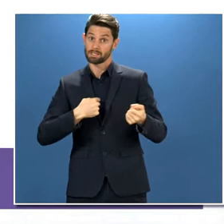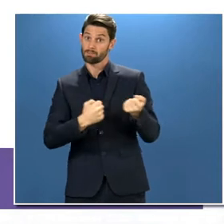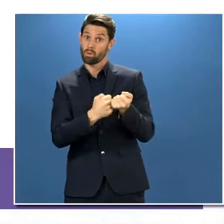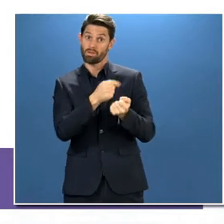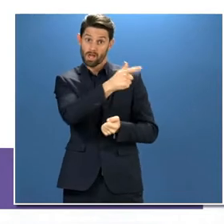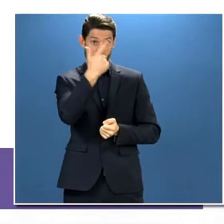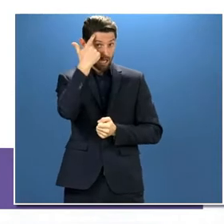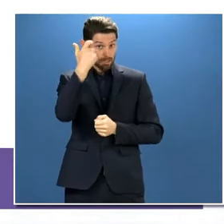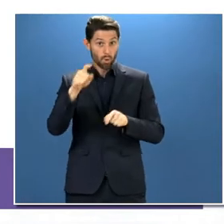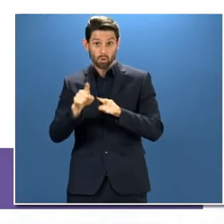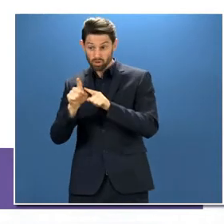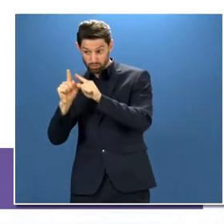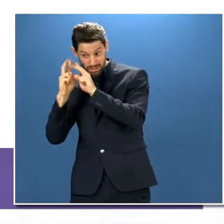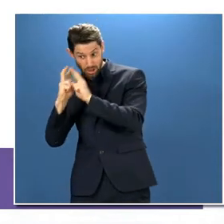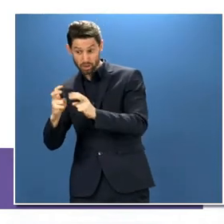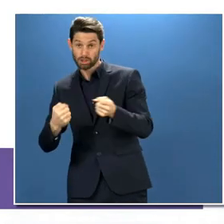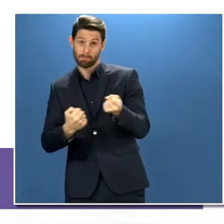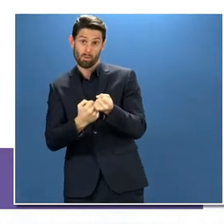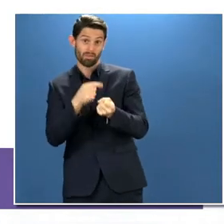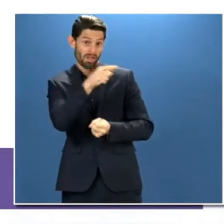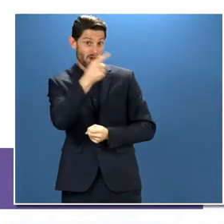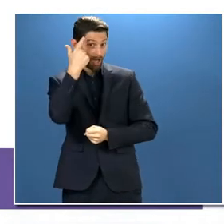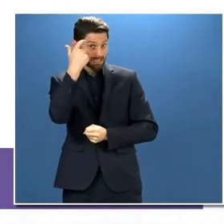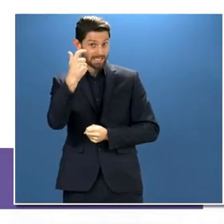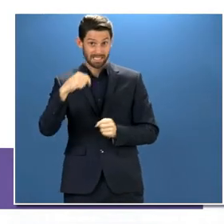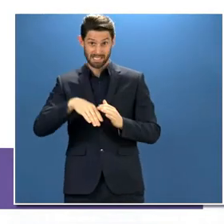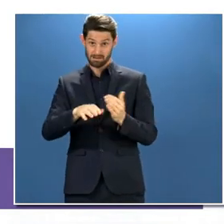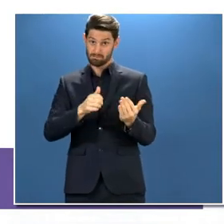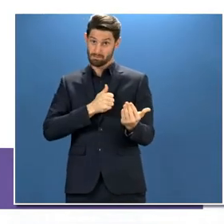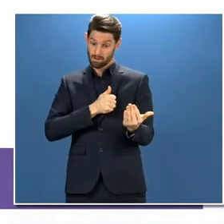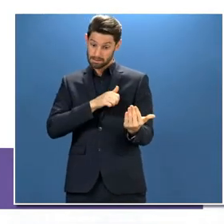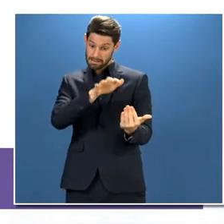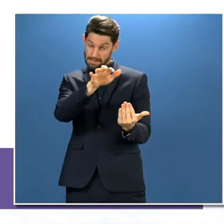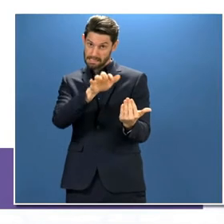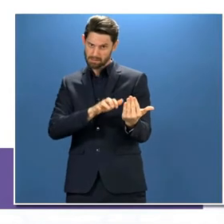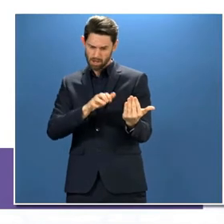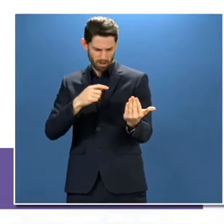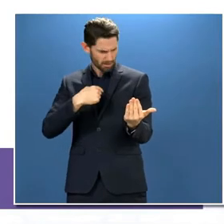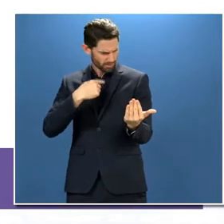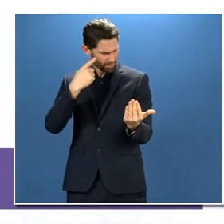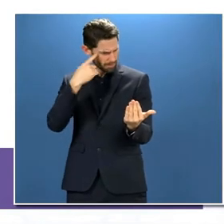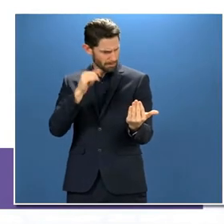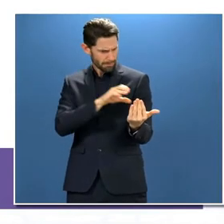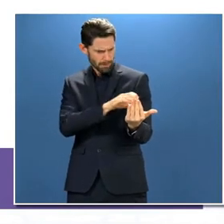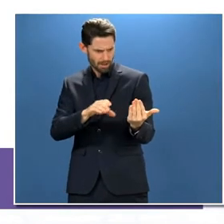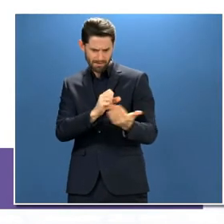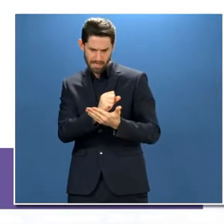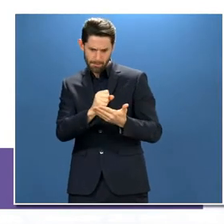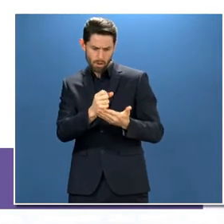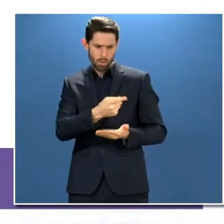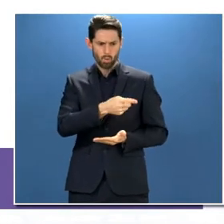support, that because in my witness statement, I think it is paragraph 102